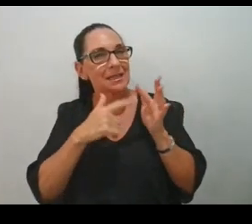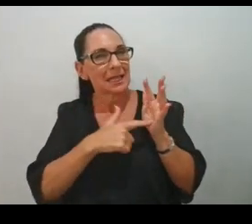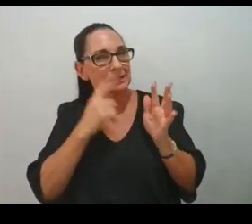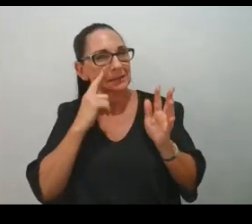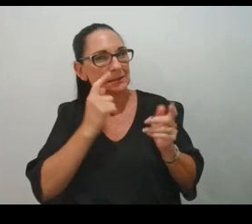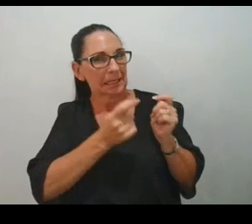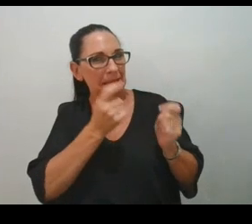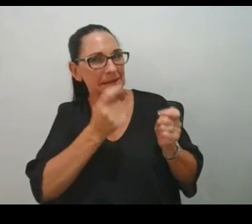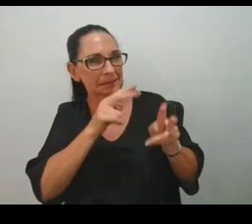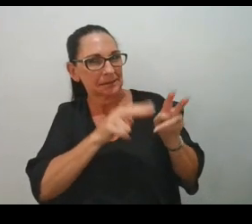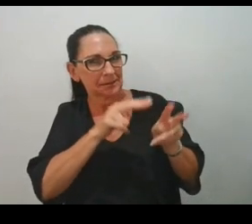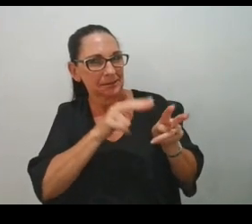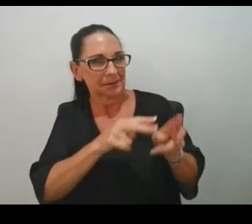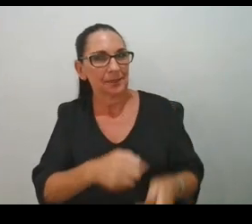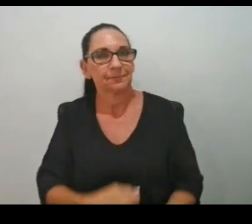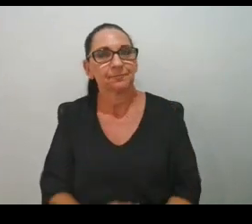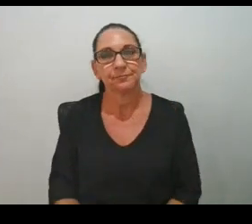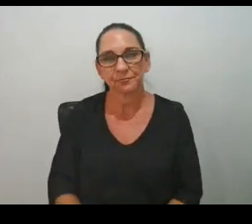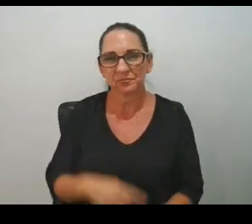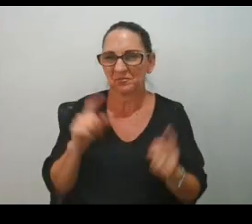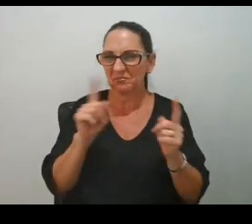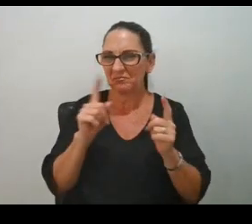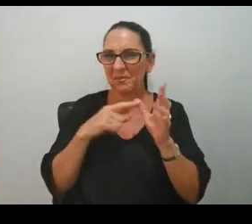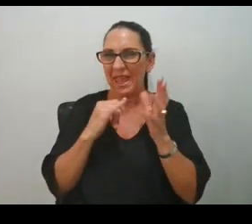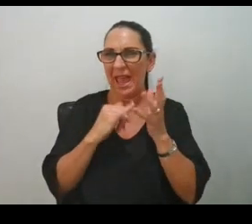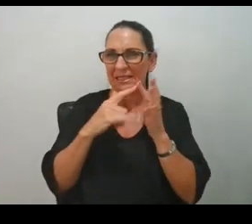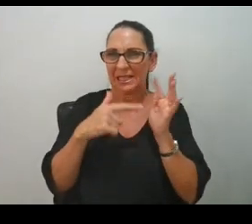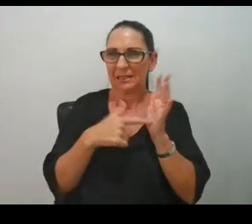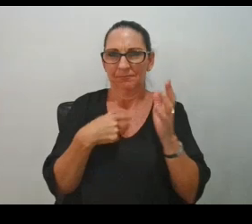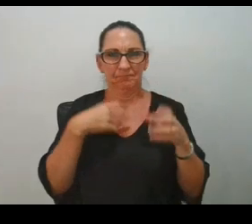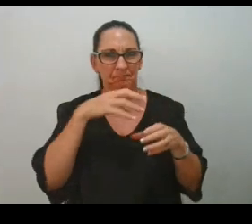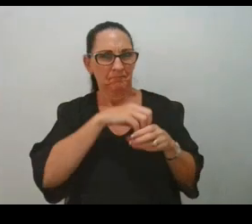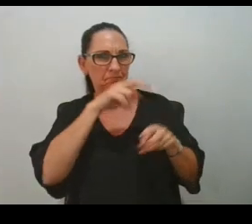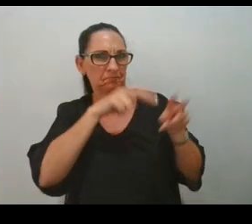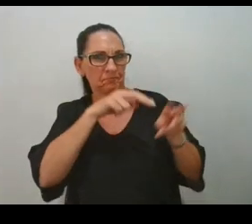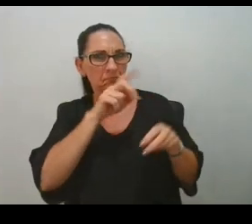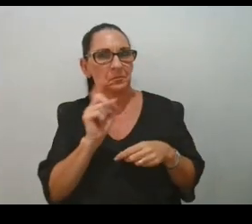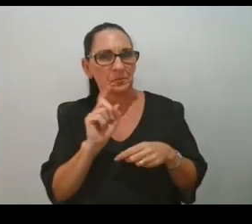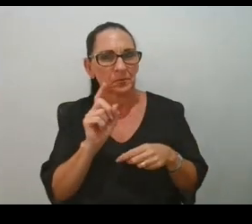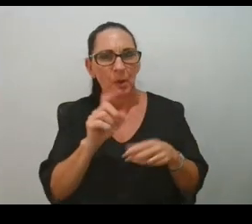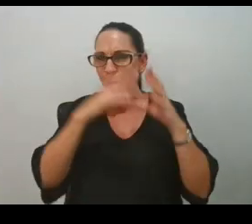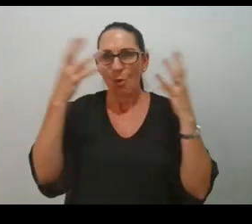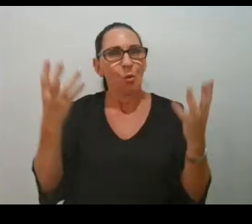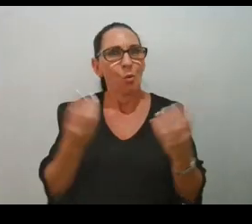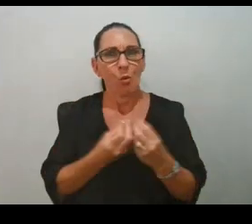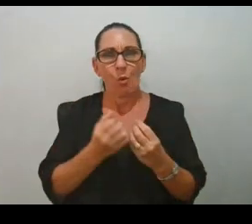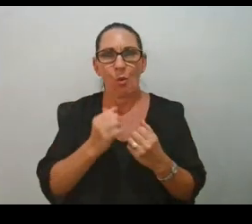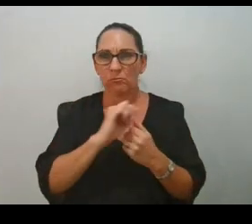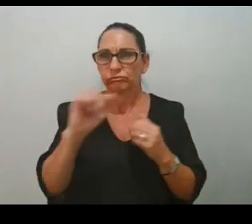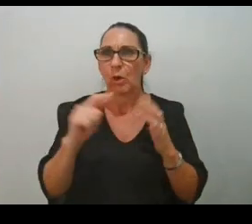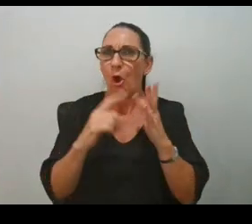what assets are included in in the test we look at all the assets that that your client owns so